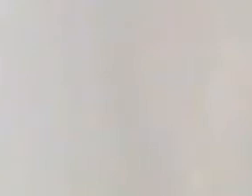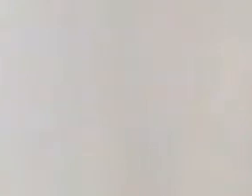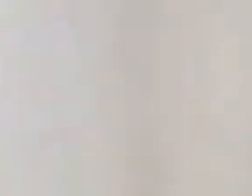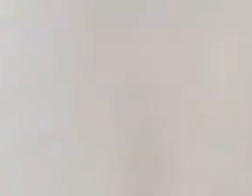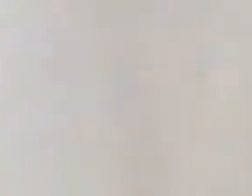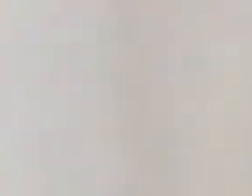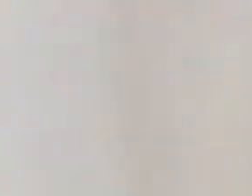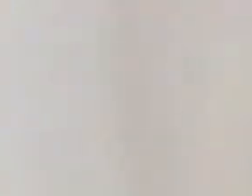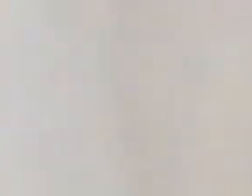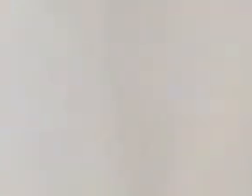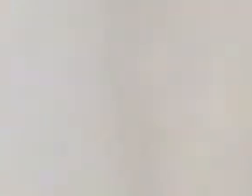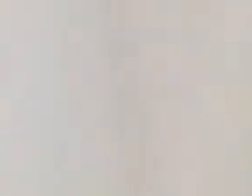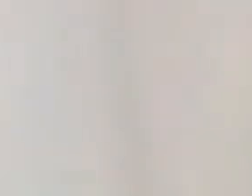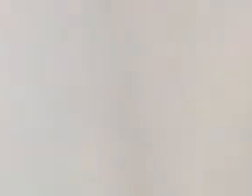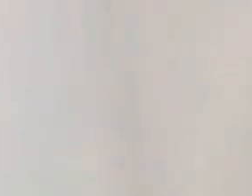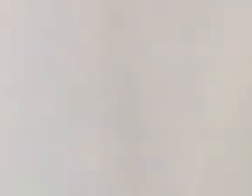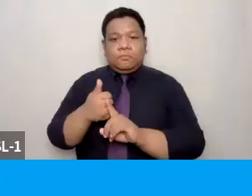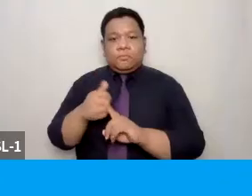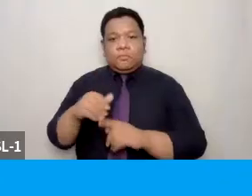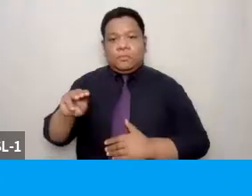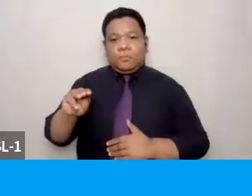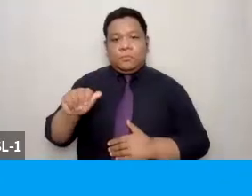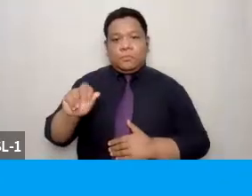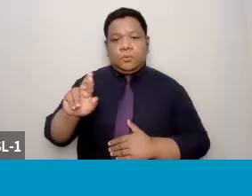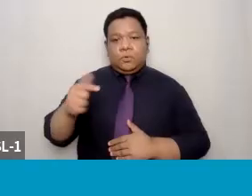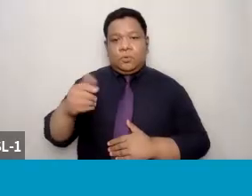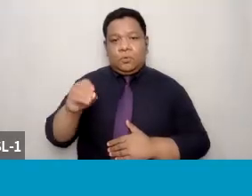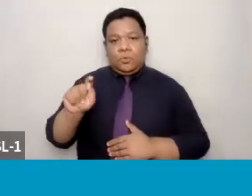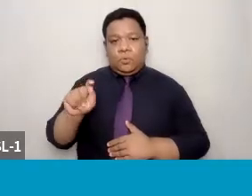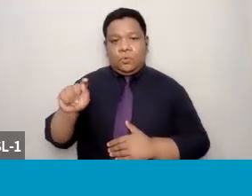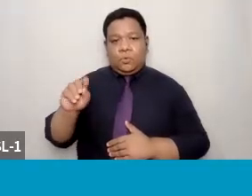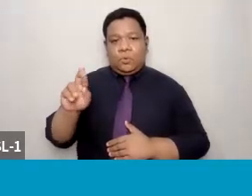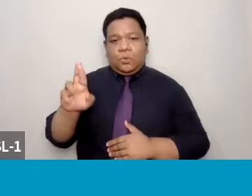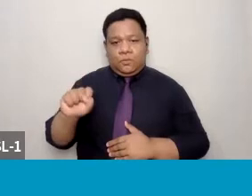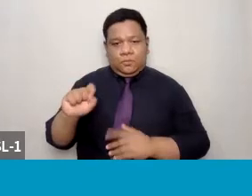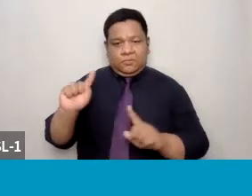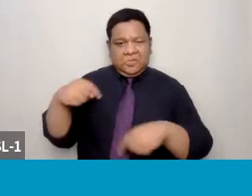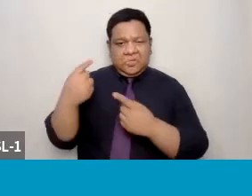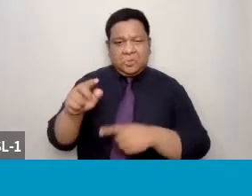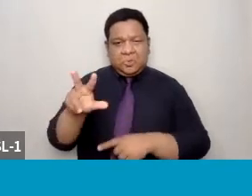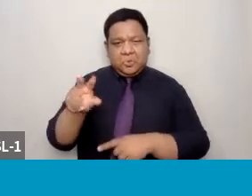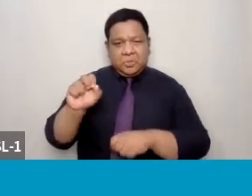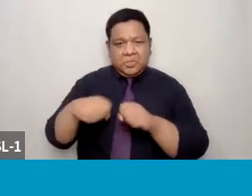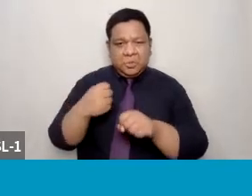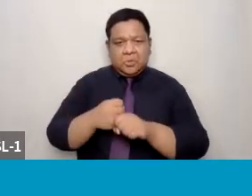Sha is Ms. Margot Torres who has 30 years of experience in marketing, communications, and management experience.